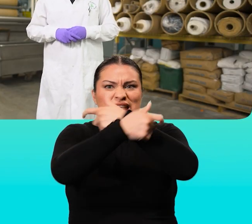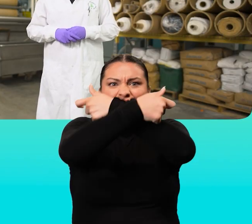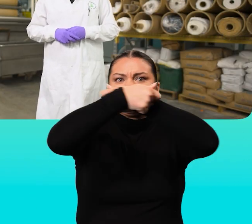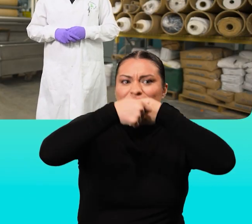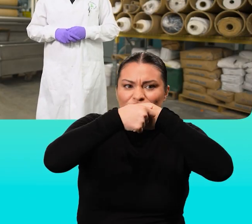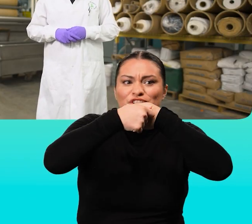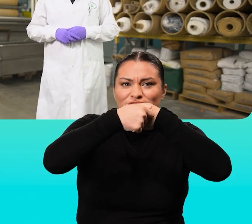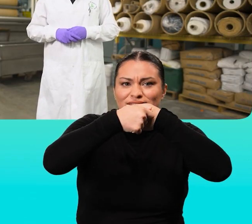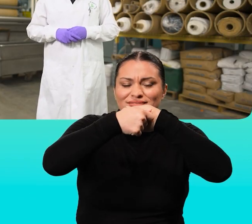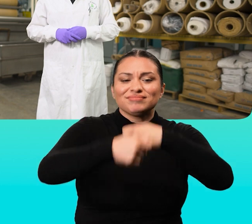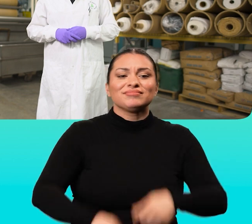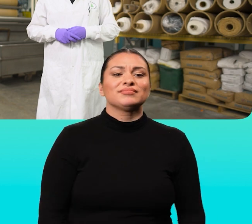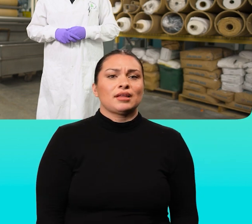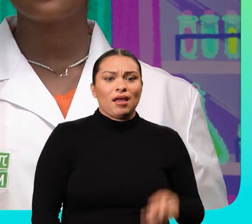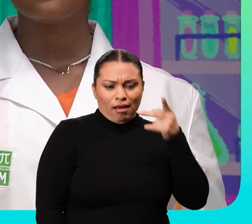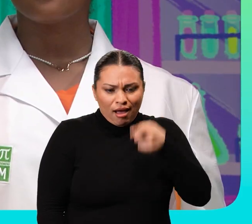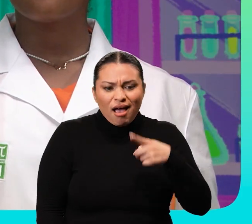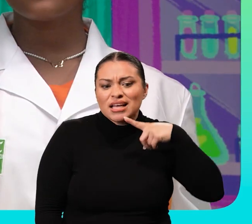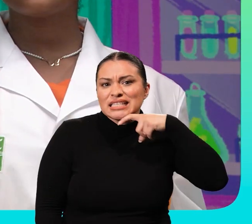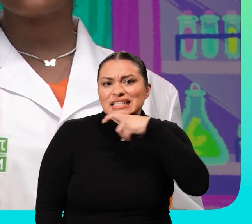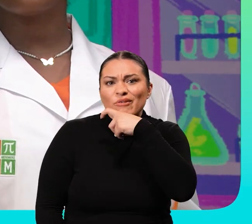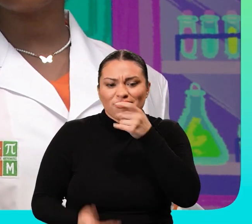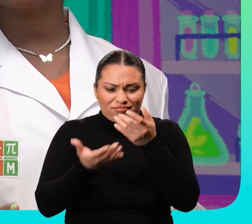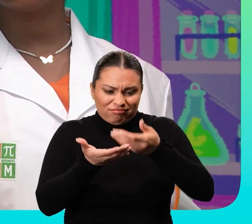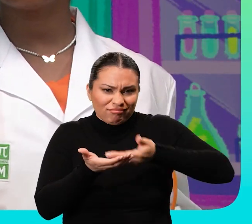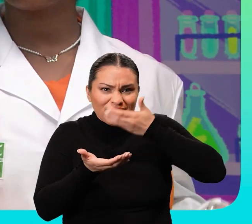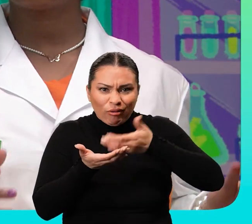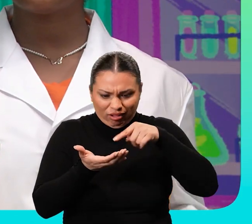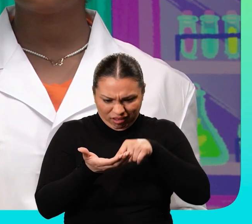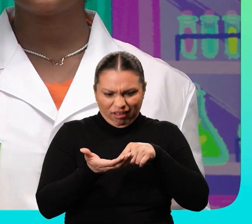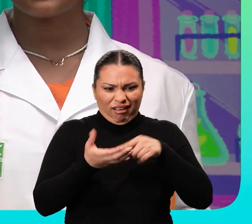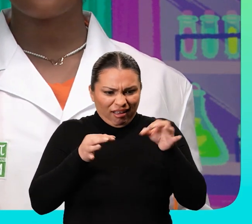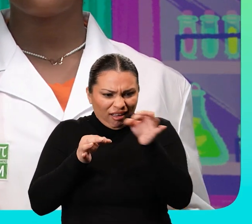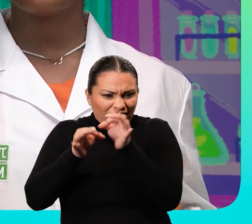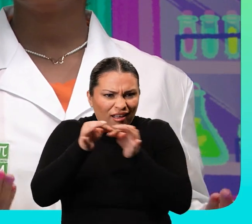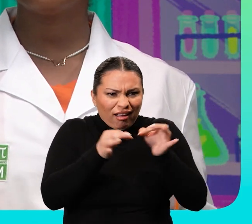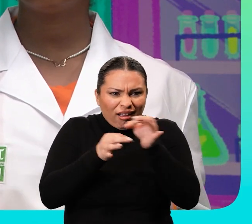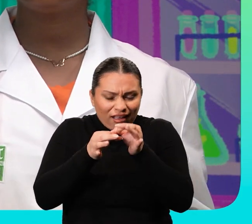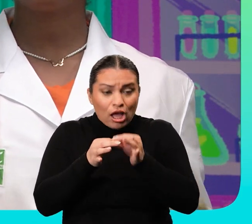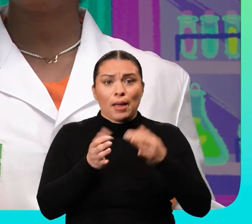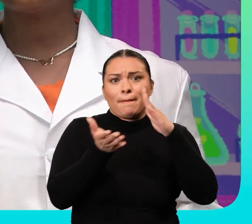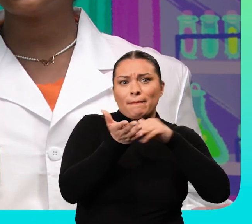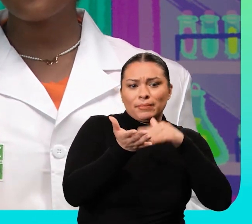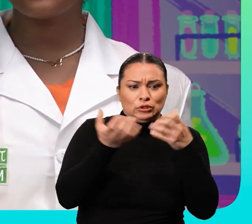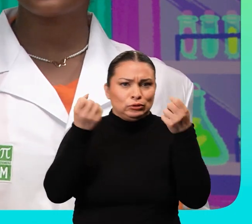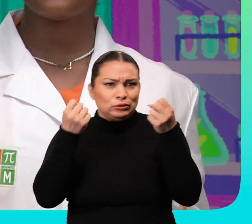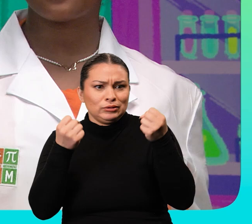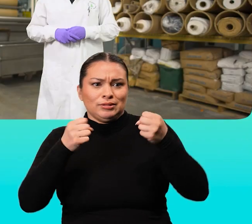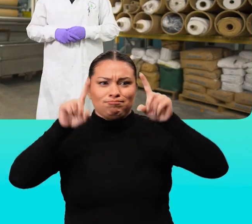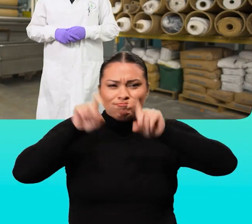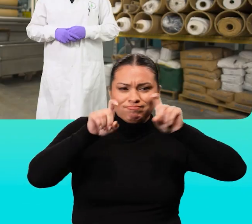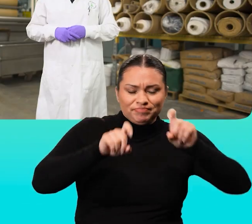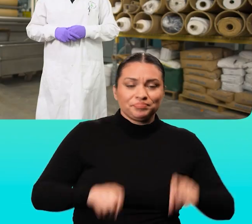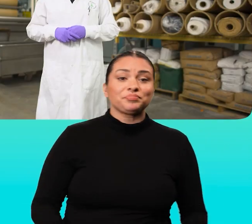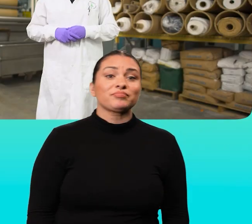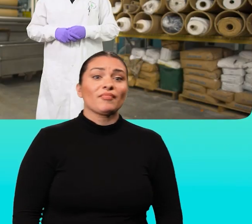We've been learning all about surface tension today. We saw our cereal float together, and then we did a milk soap experiment.